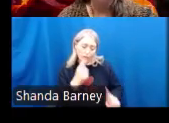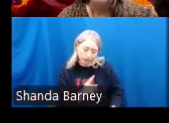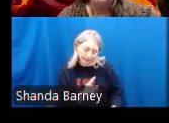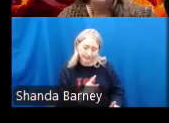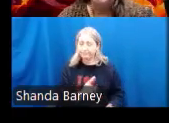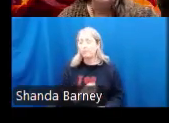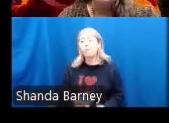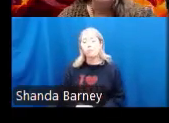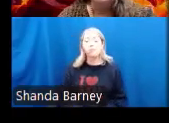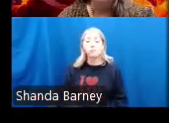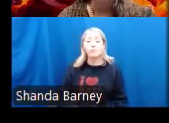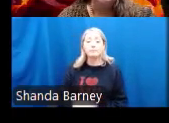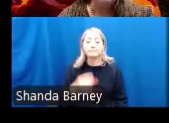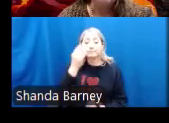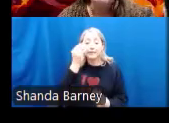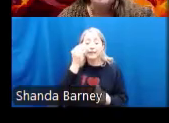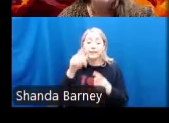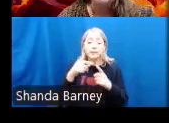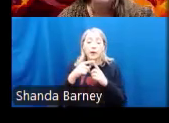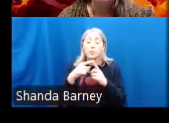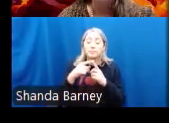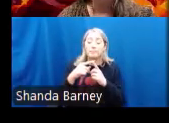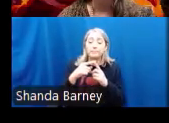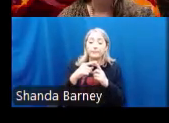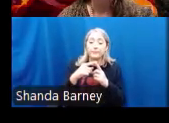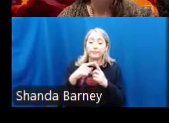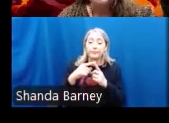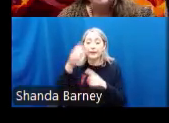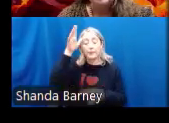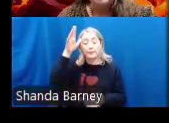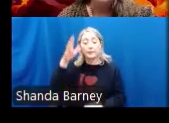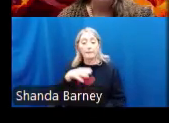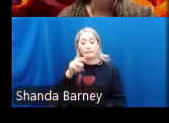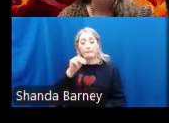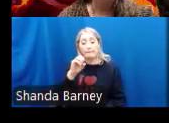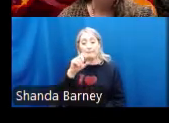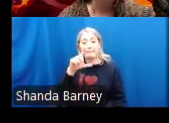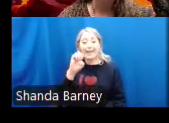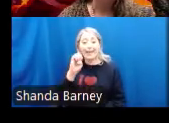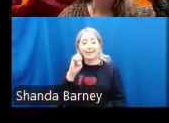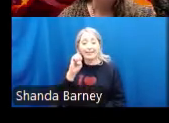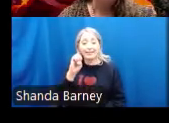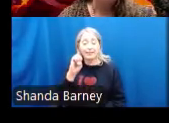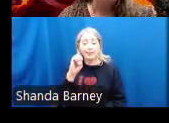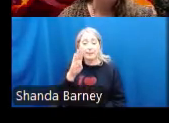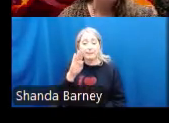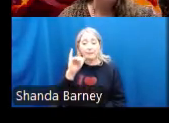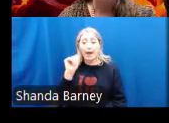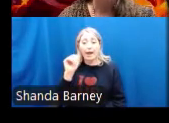Back to the red and green picture. We all have them. We all need to think about them. And question, are we thinking